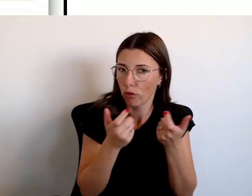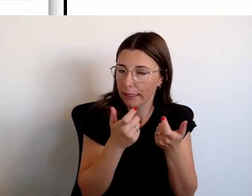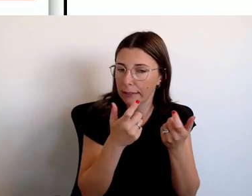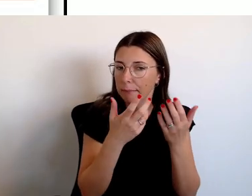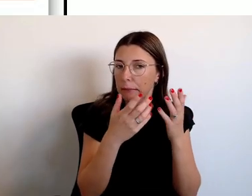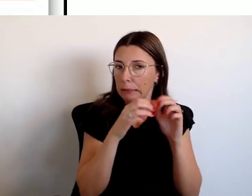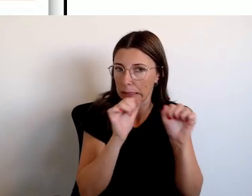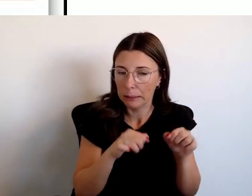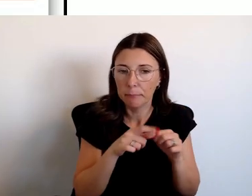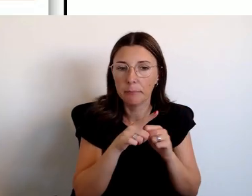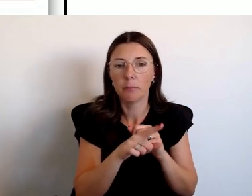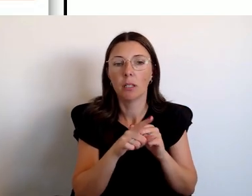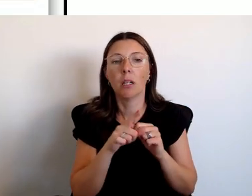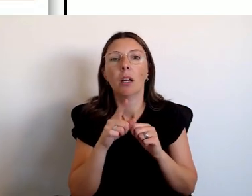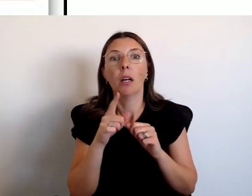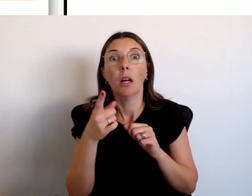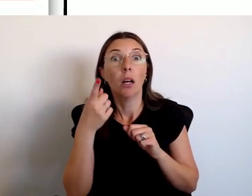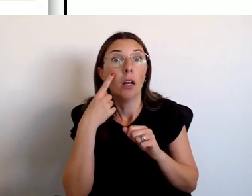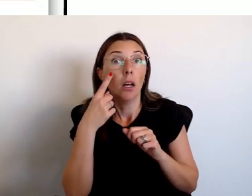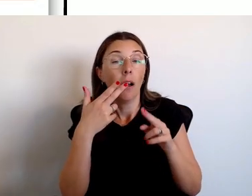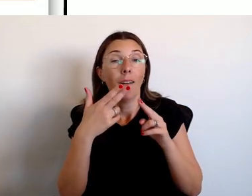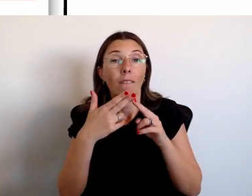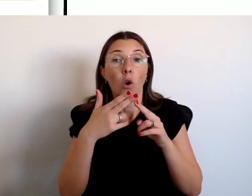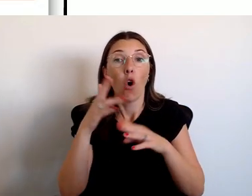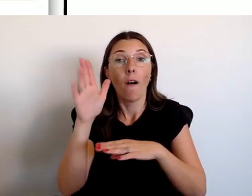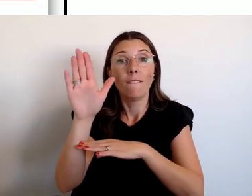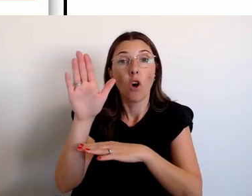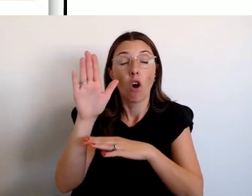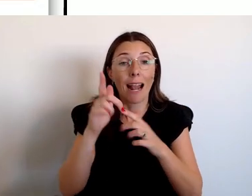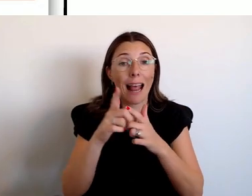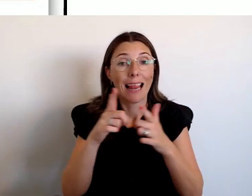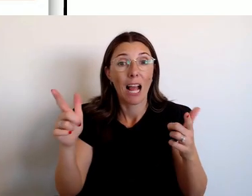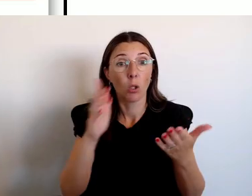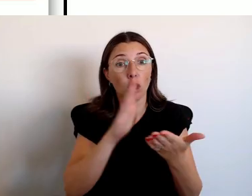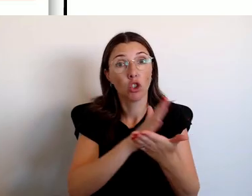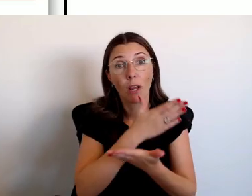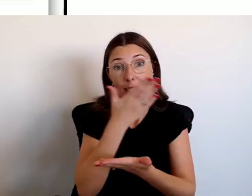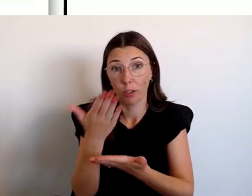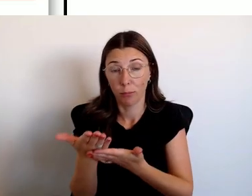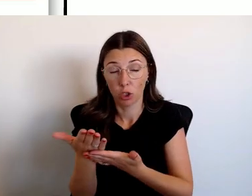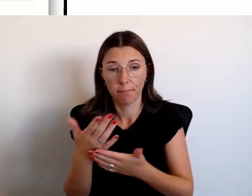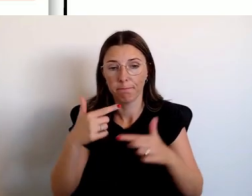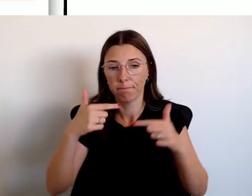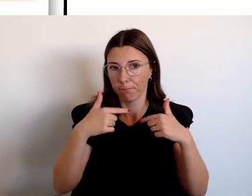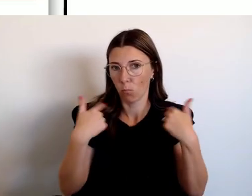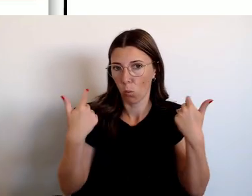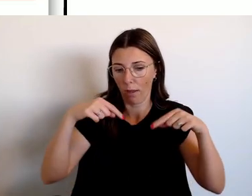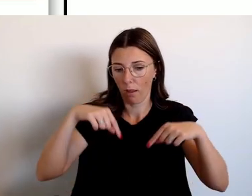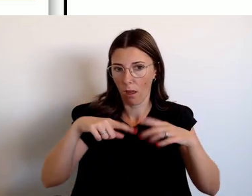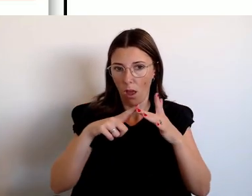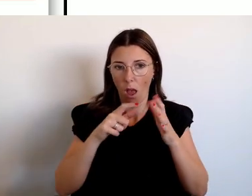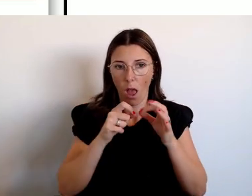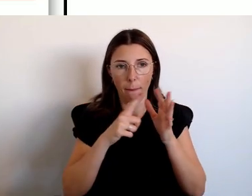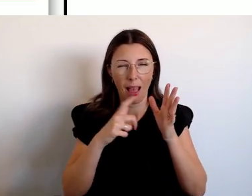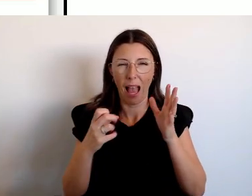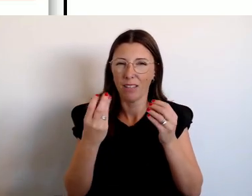And what we're looking to use it for is foreign language translation and transcription. So, within IBAC, we have certain powers under federal